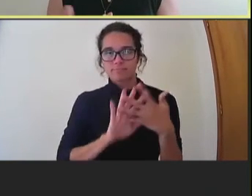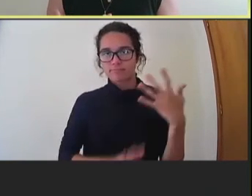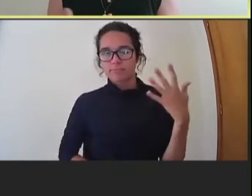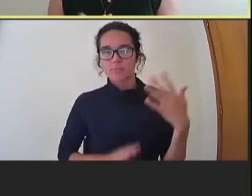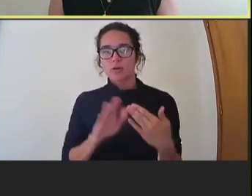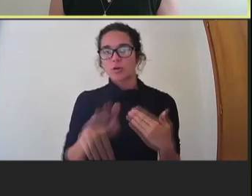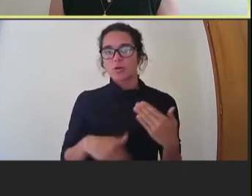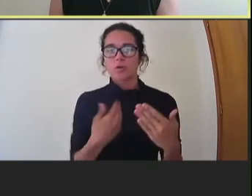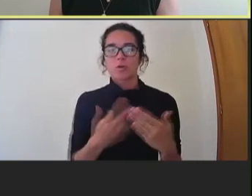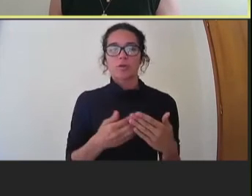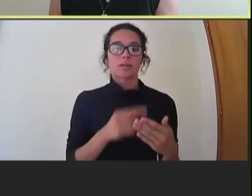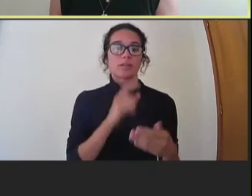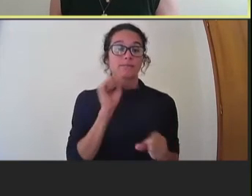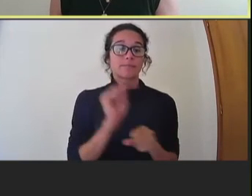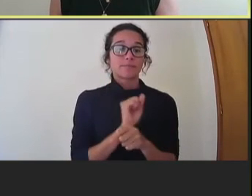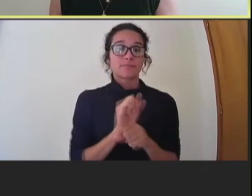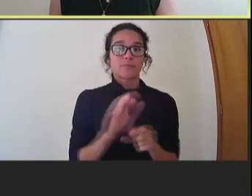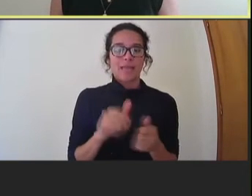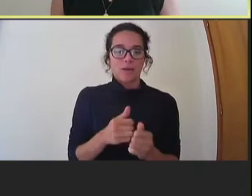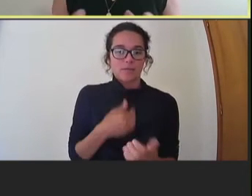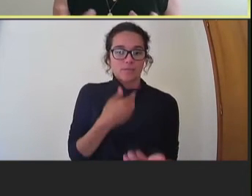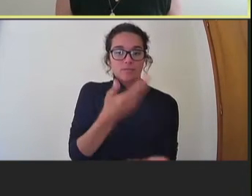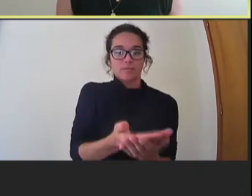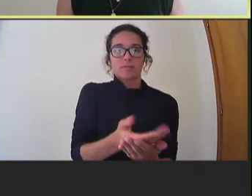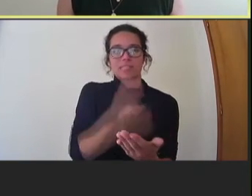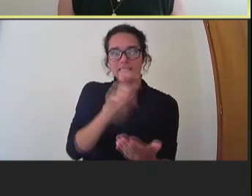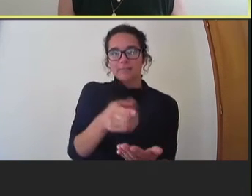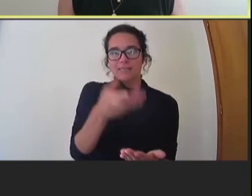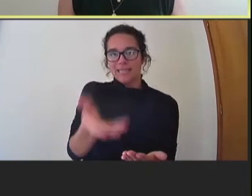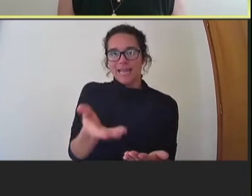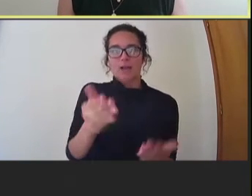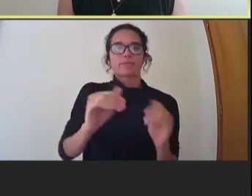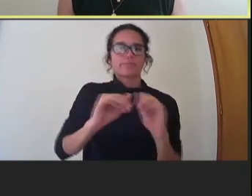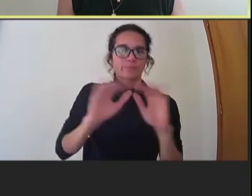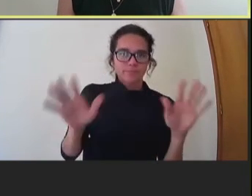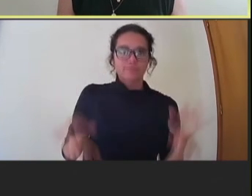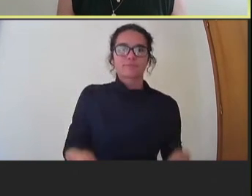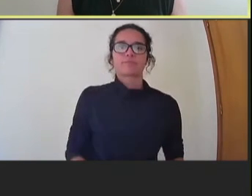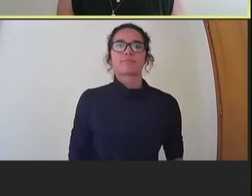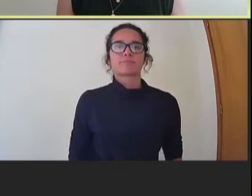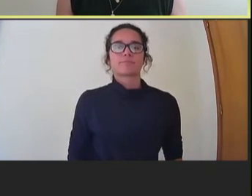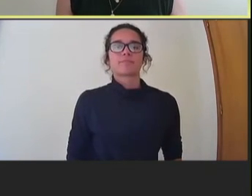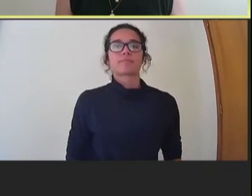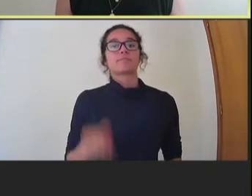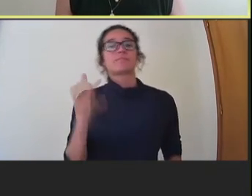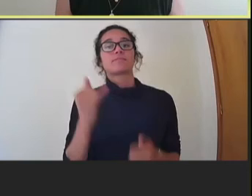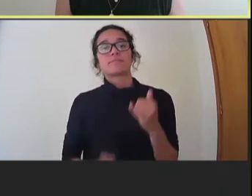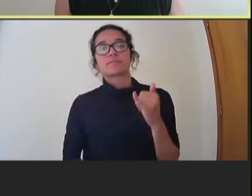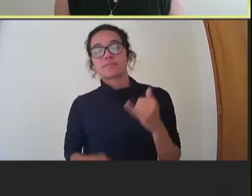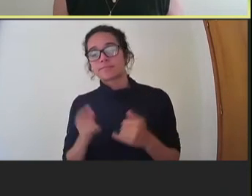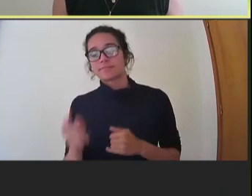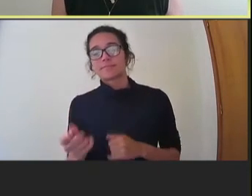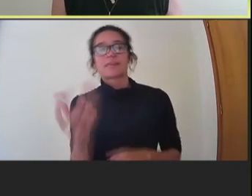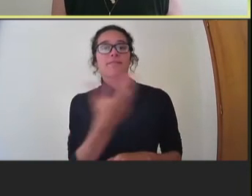distribution is there. And then we come to the vaccination rates. It's really important that